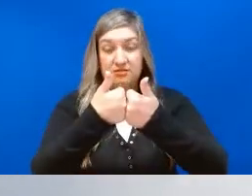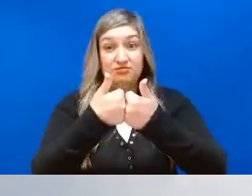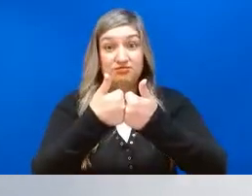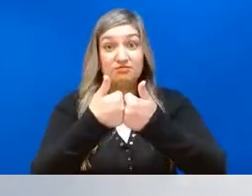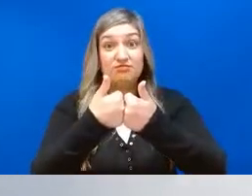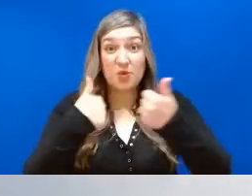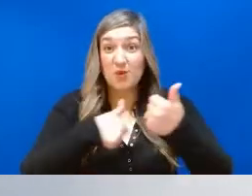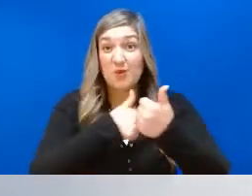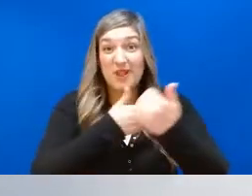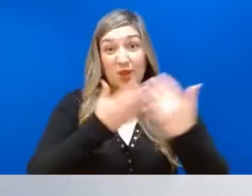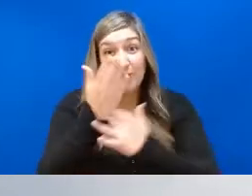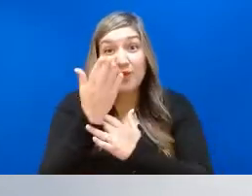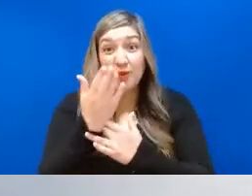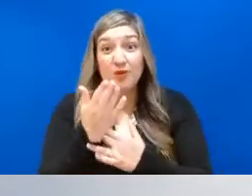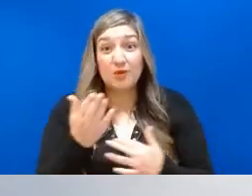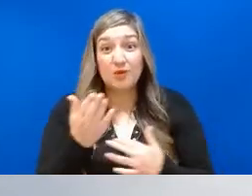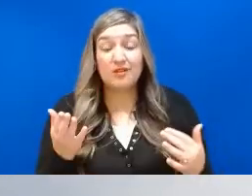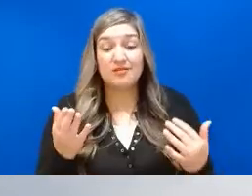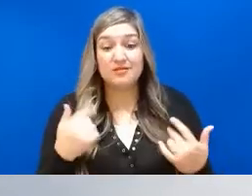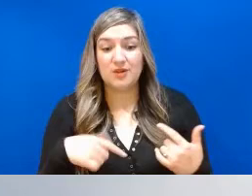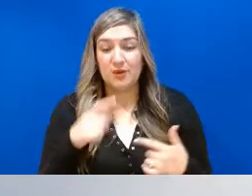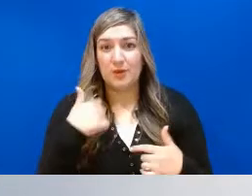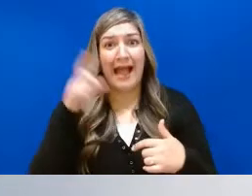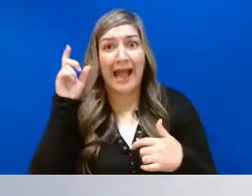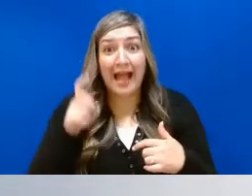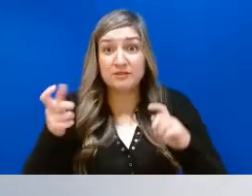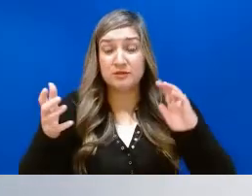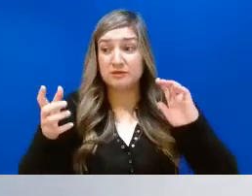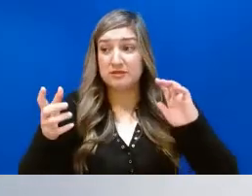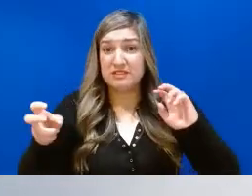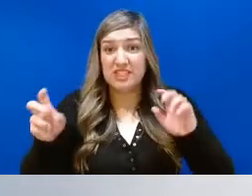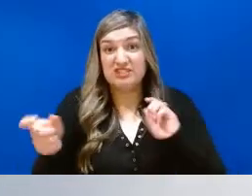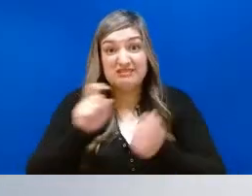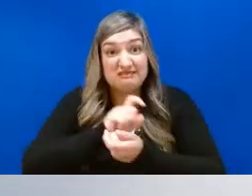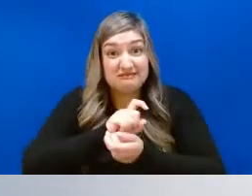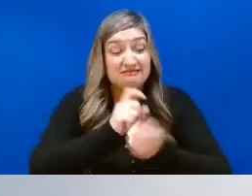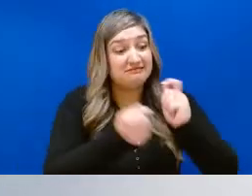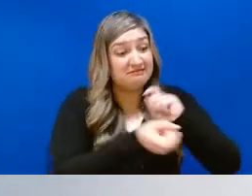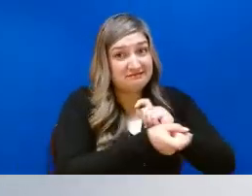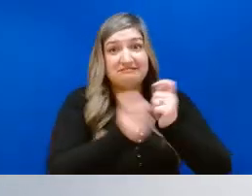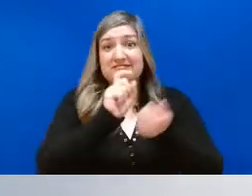the transitions that needed to be made not just in the beginning, but those transitions that were continuous.